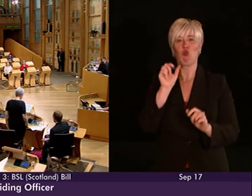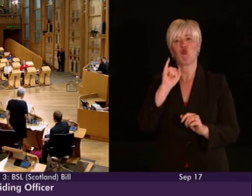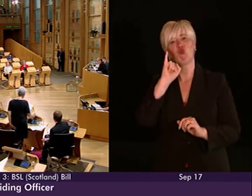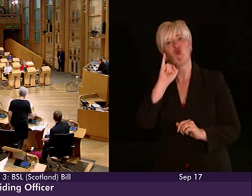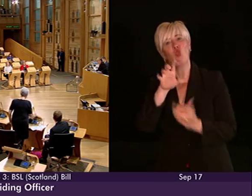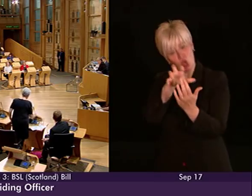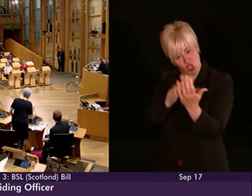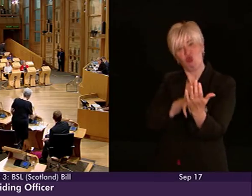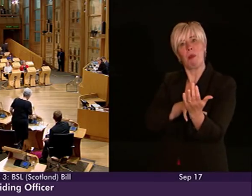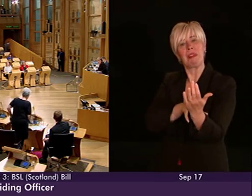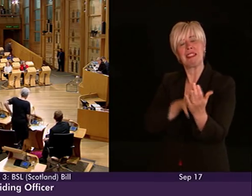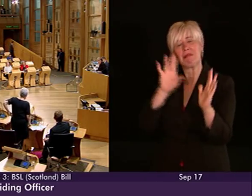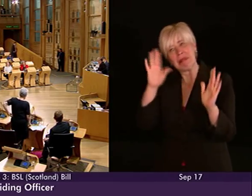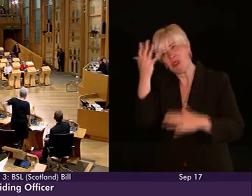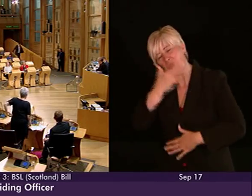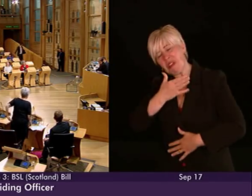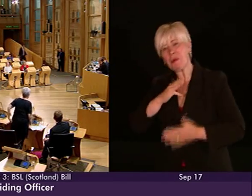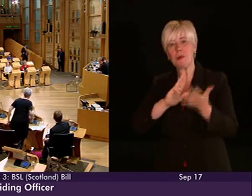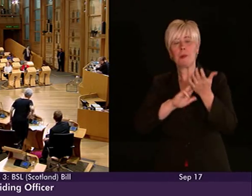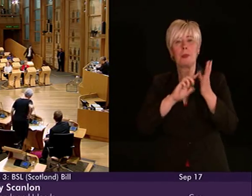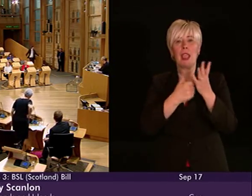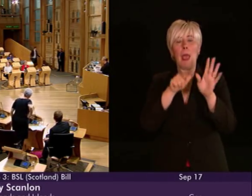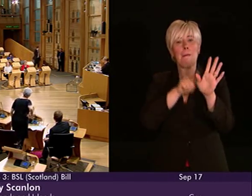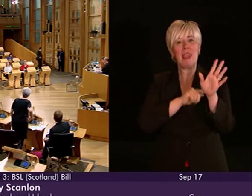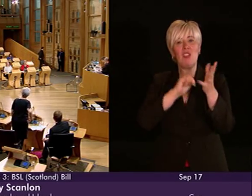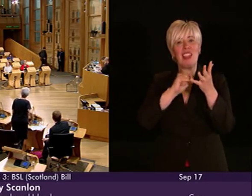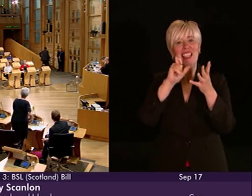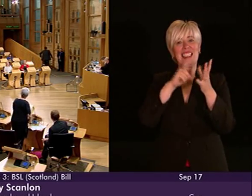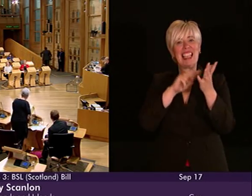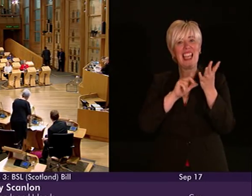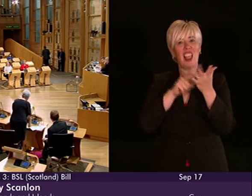Mary Scanlon (Highlands and Islands) (Con): I have never been taken for Murdo Fraser before,